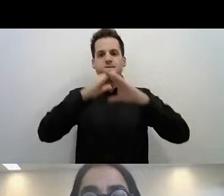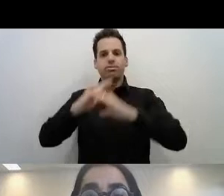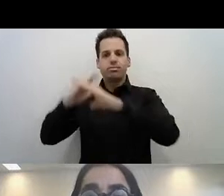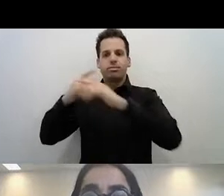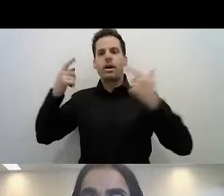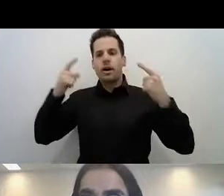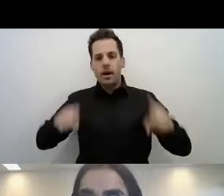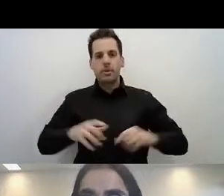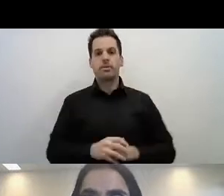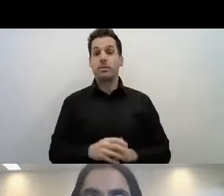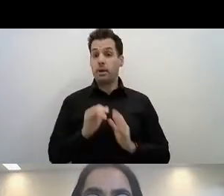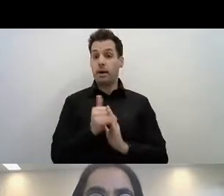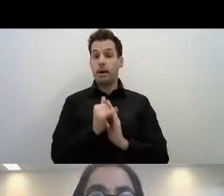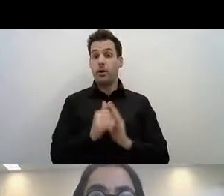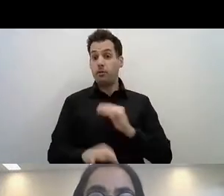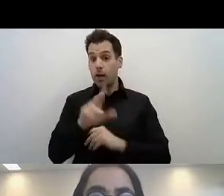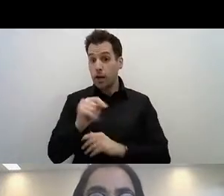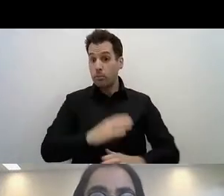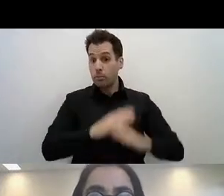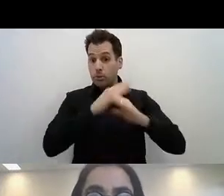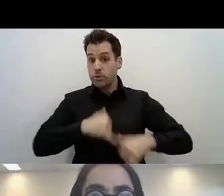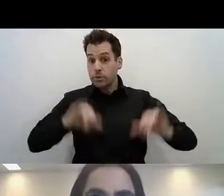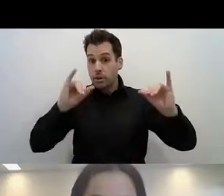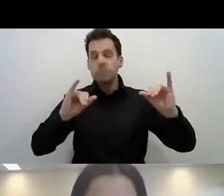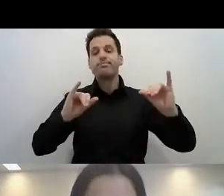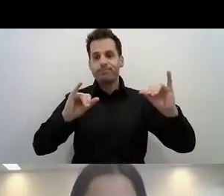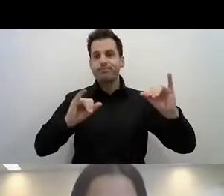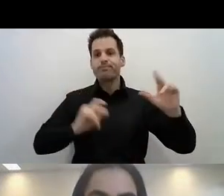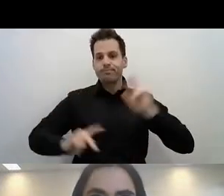through our complaint system and the kinds of concerns that are brought to the manitoba